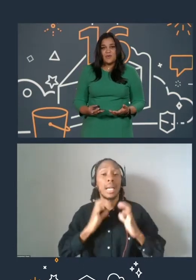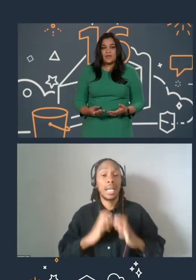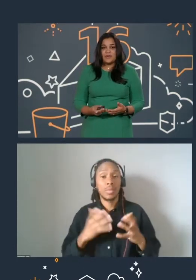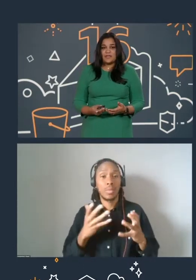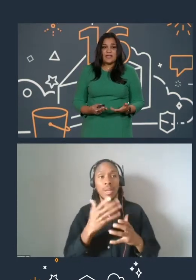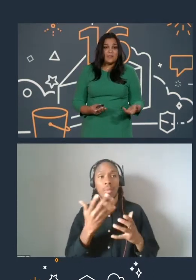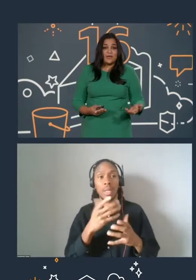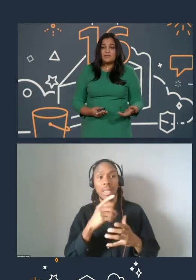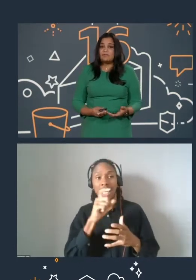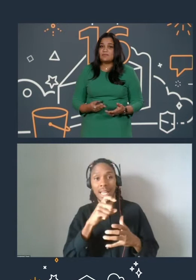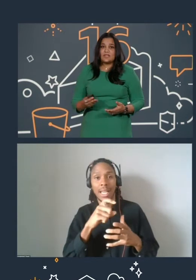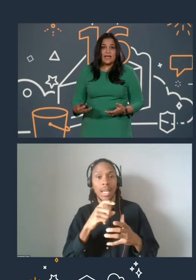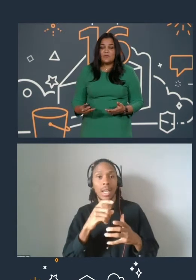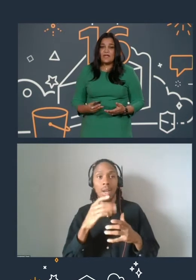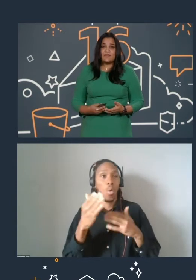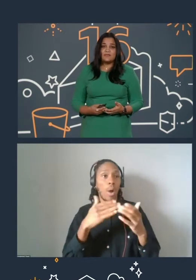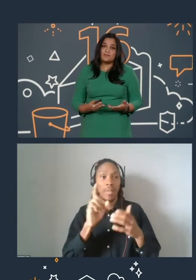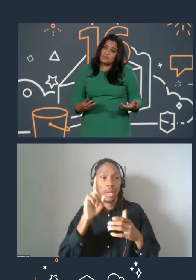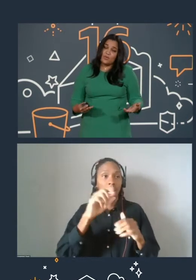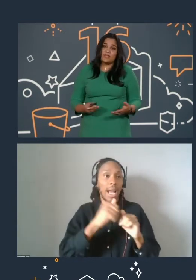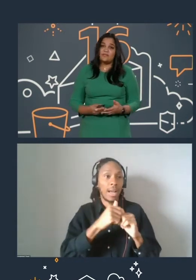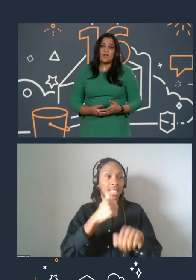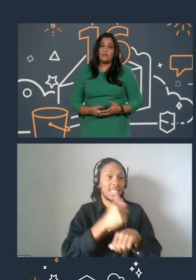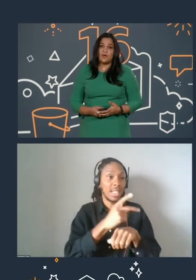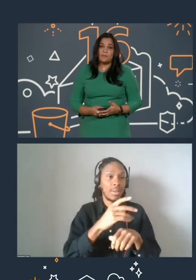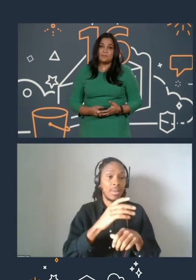whether it is hybrid, cloud-native, or even on-prem.